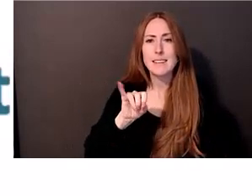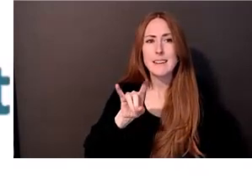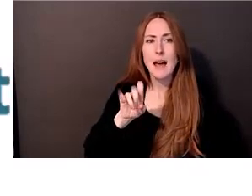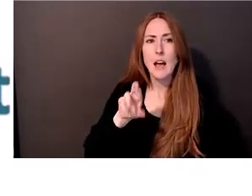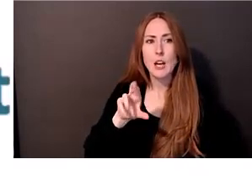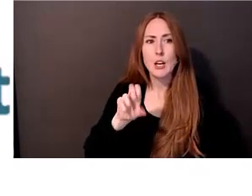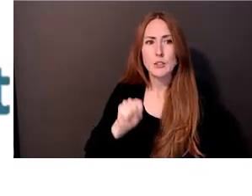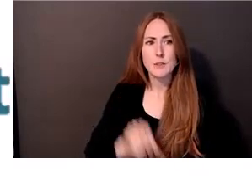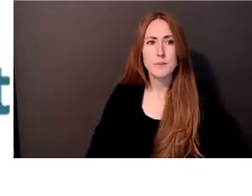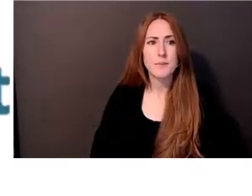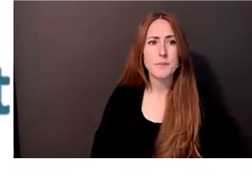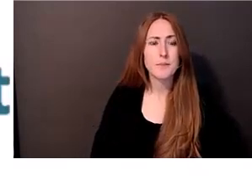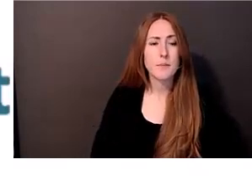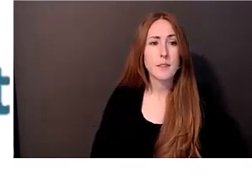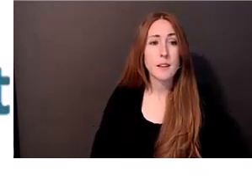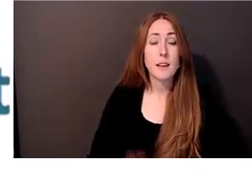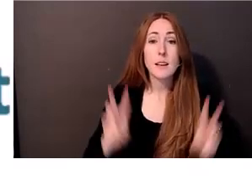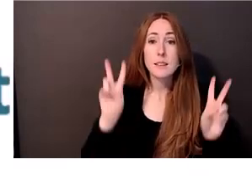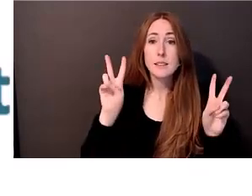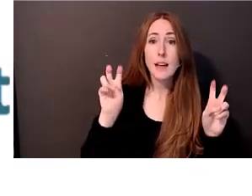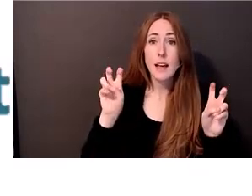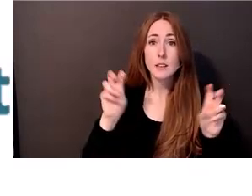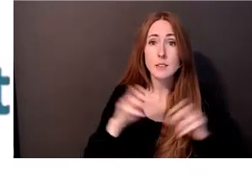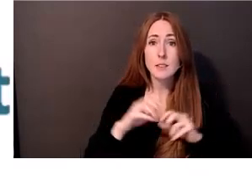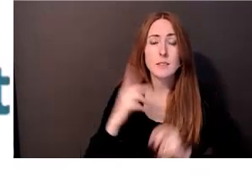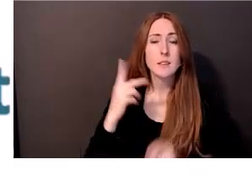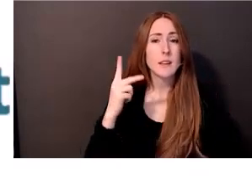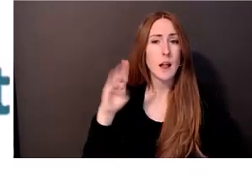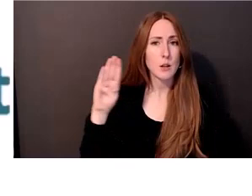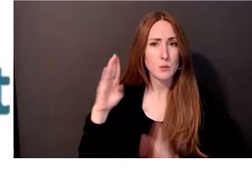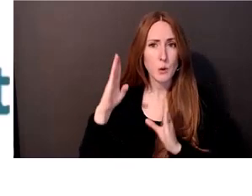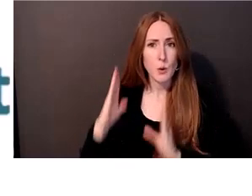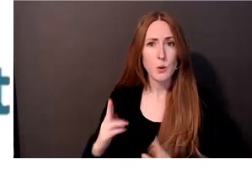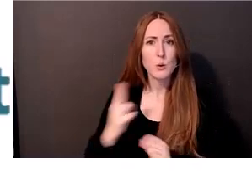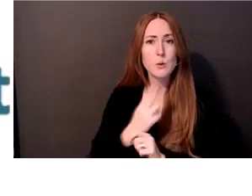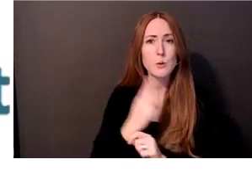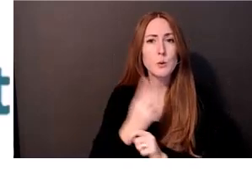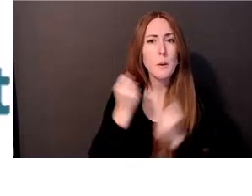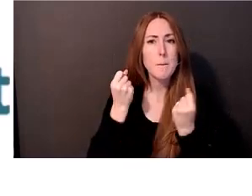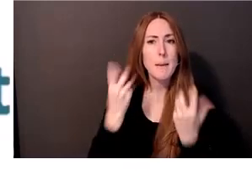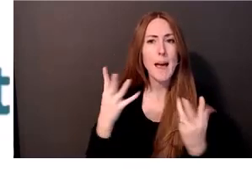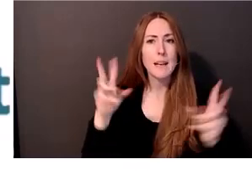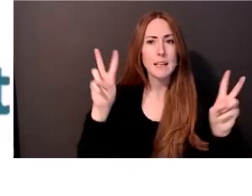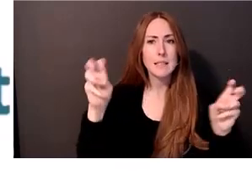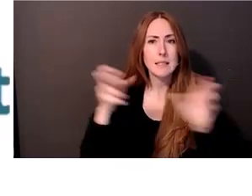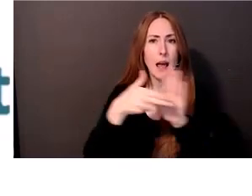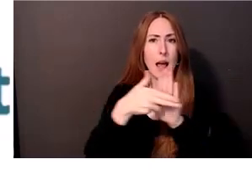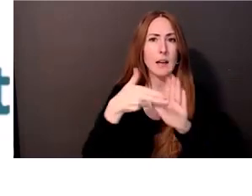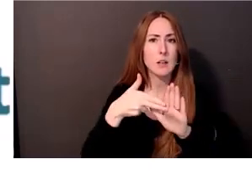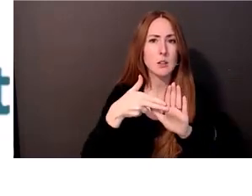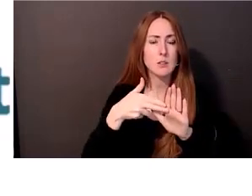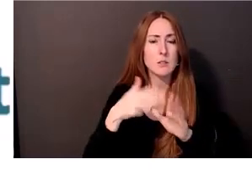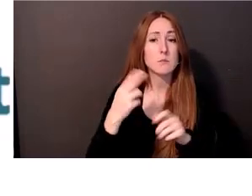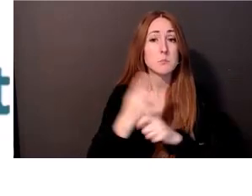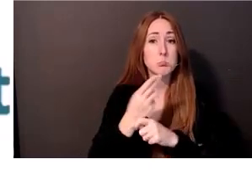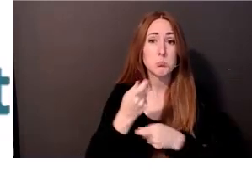really use many titles that can be used interchangeably. So some of them keep their professional titles,